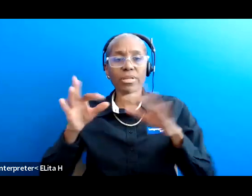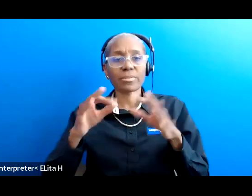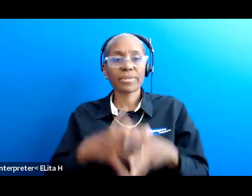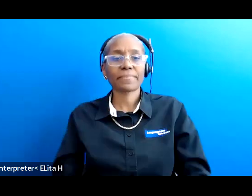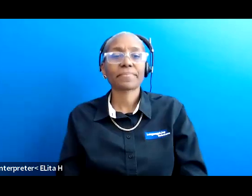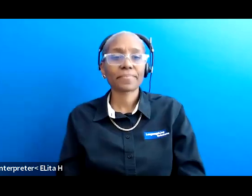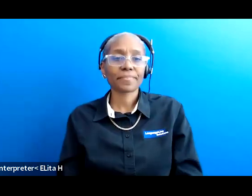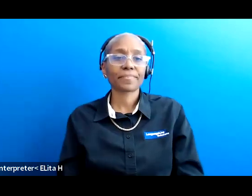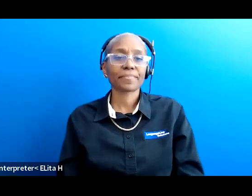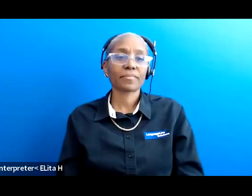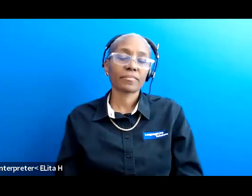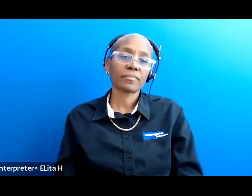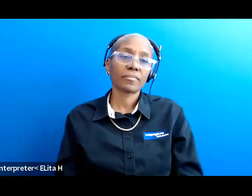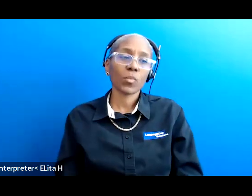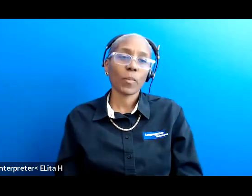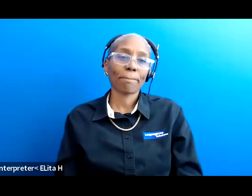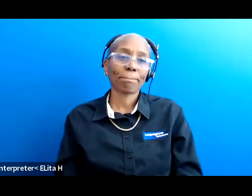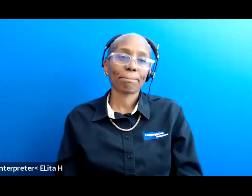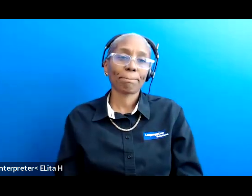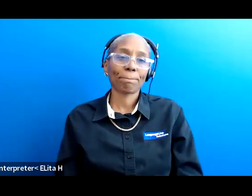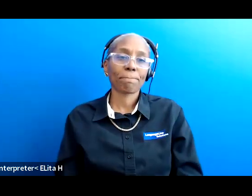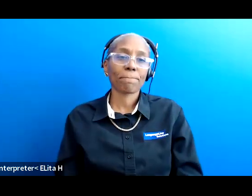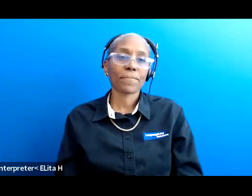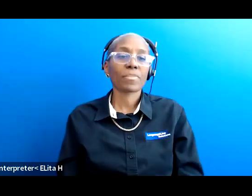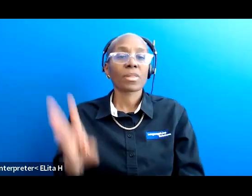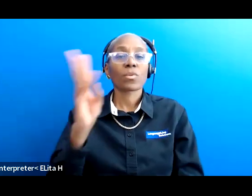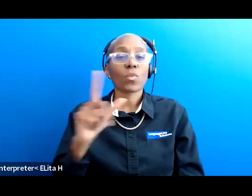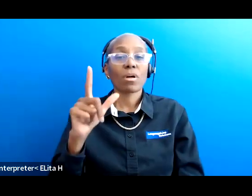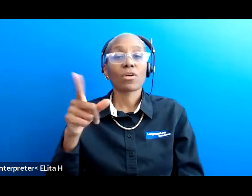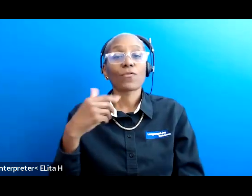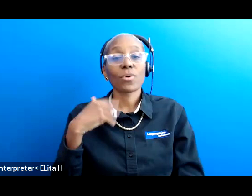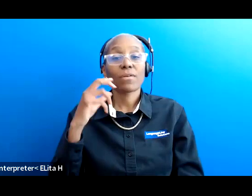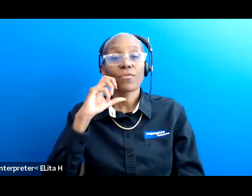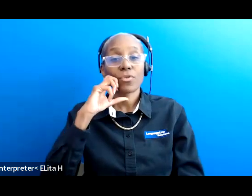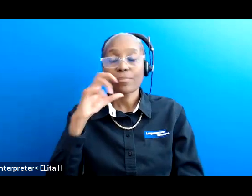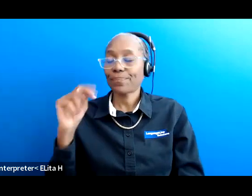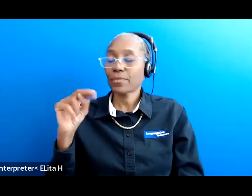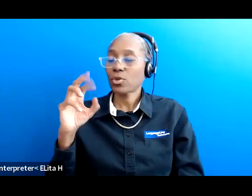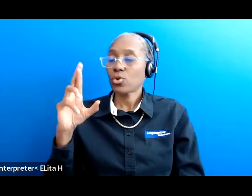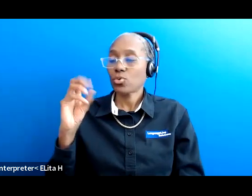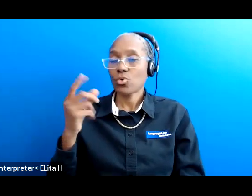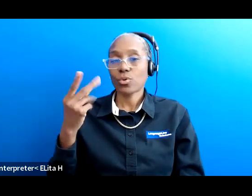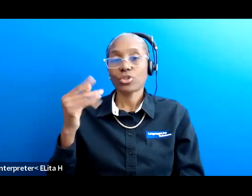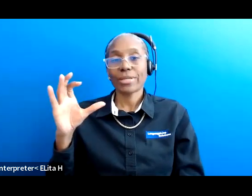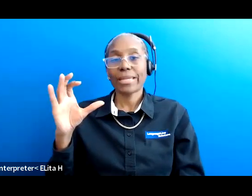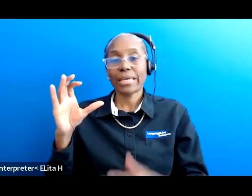Well, if you have a neurogenic bowel, the peristalsis is very slow.